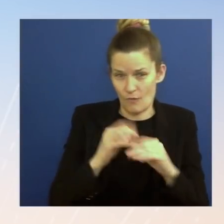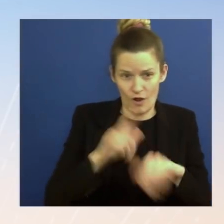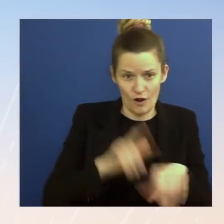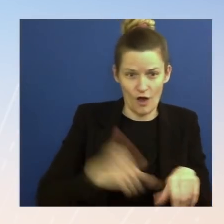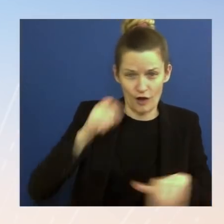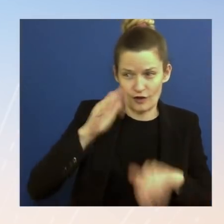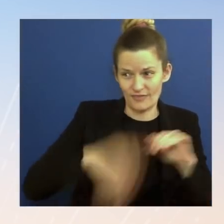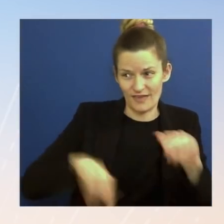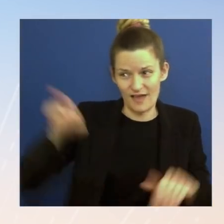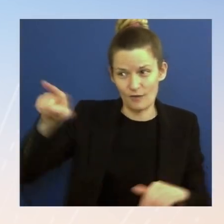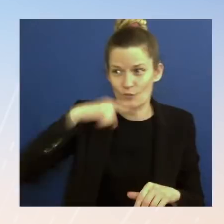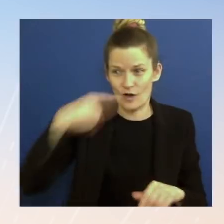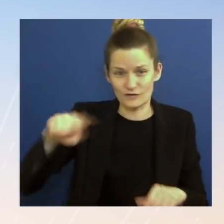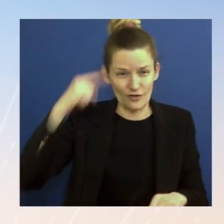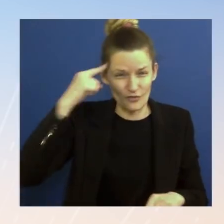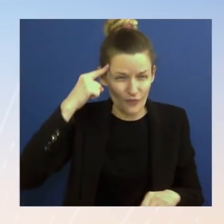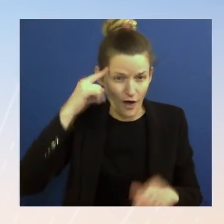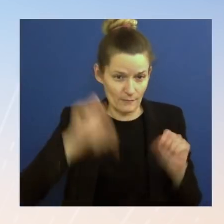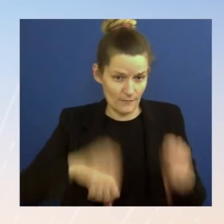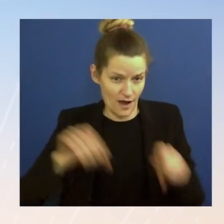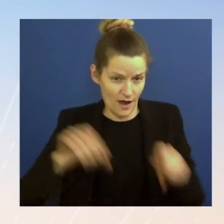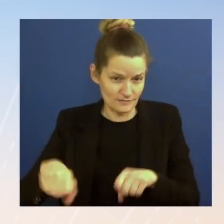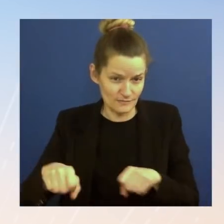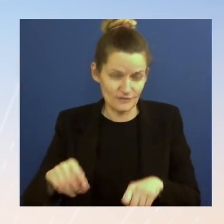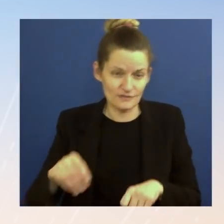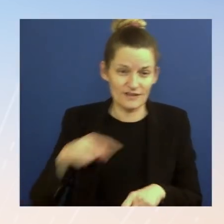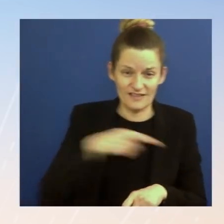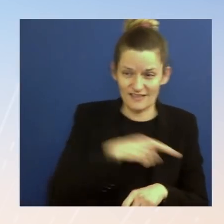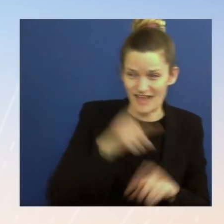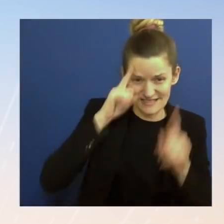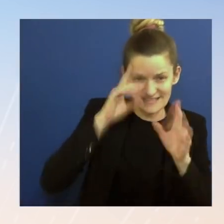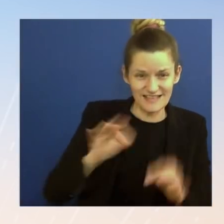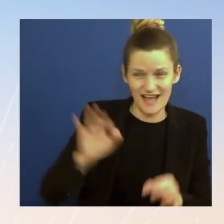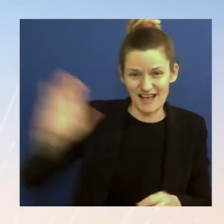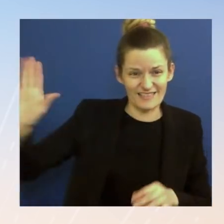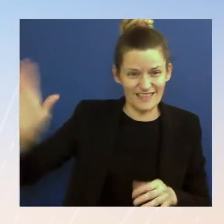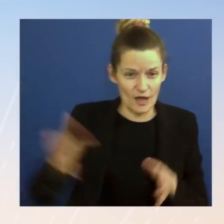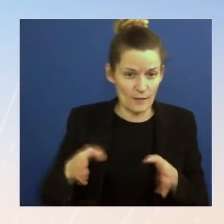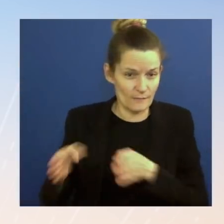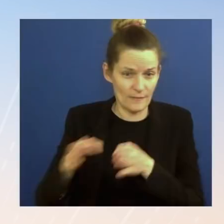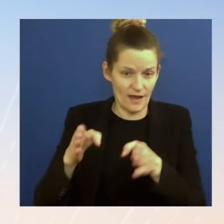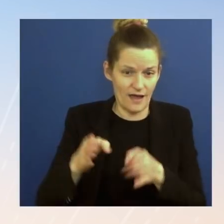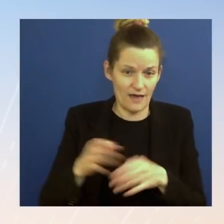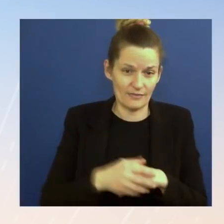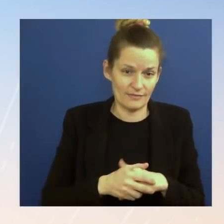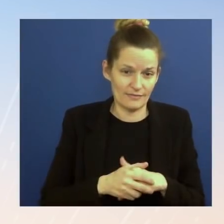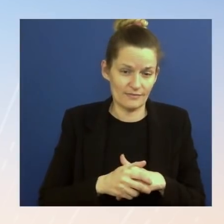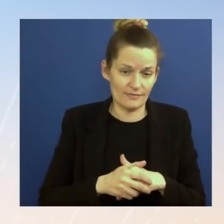Thanks, everyone. The Press: Jen, can you confirm or deny the rumors that there are Russian hit squads in Kyiv going after journalists?